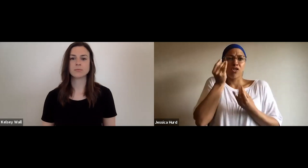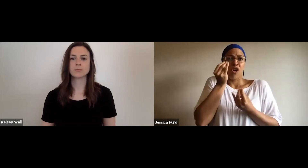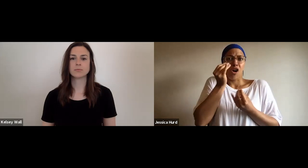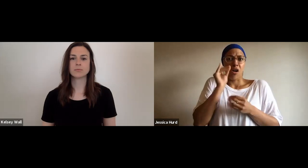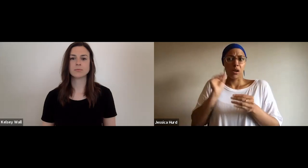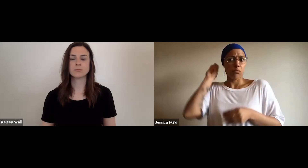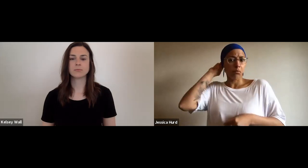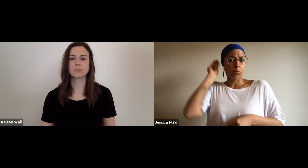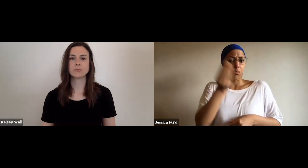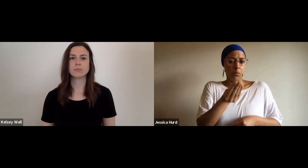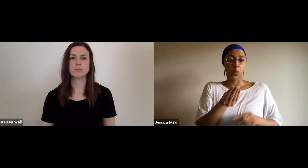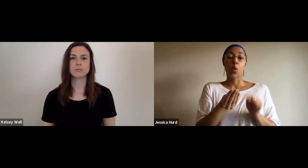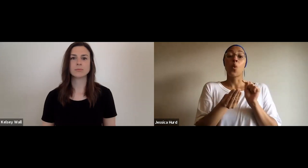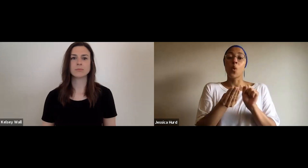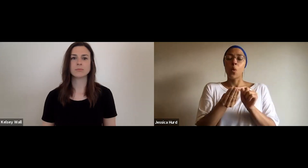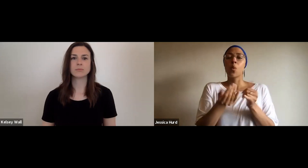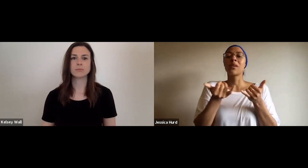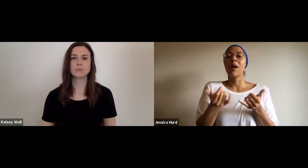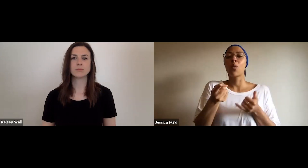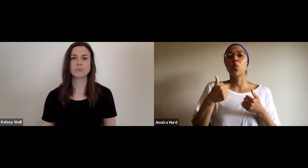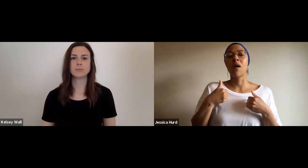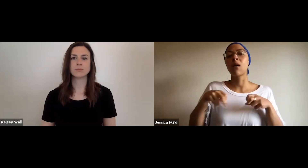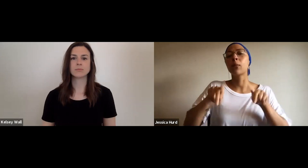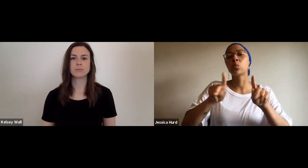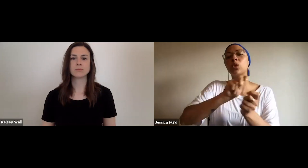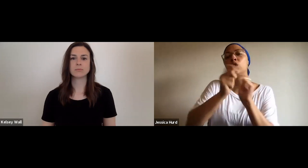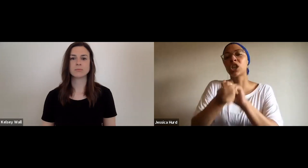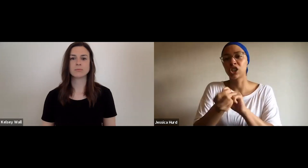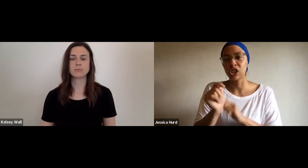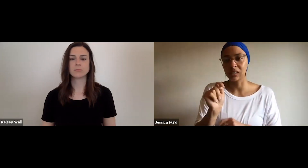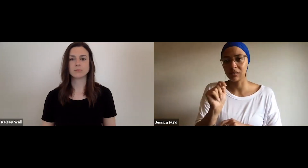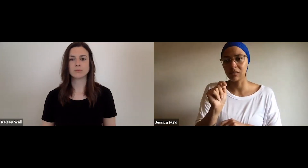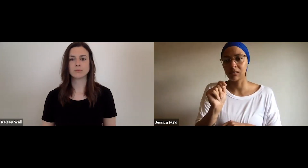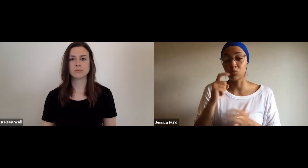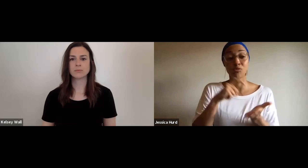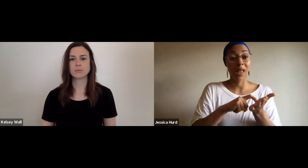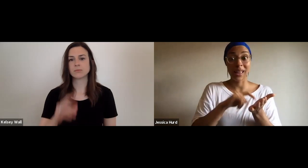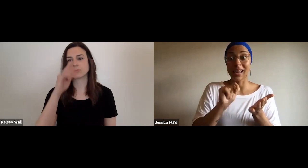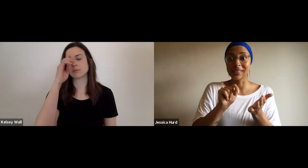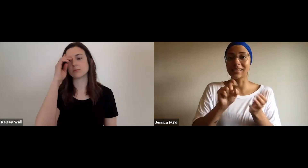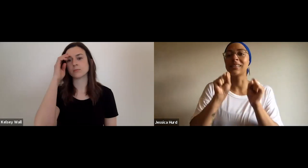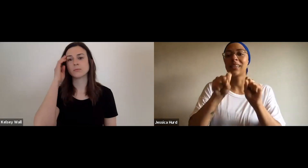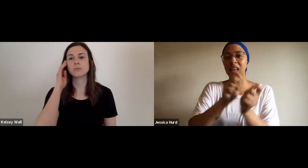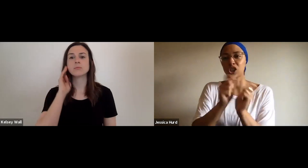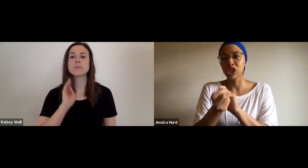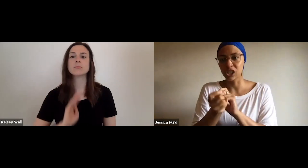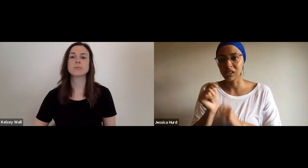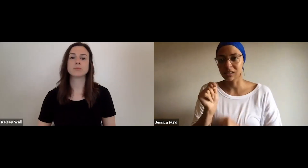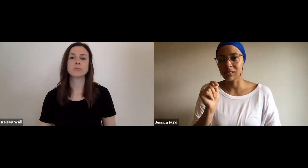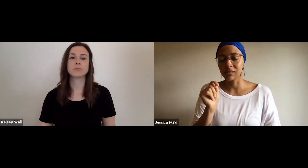We need to identify those thoughts, bring them to the conscious forefront, and take that opportunity to change how we're thinking